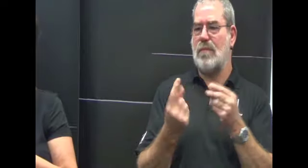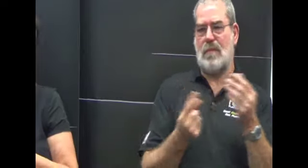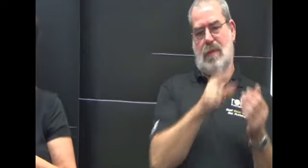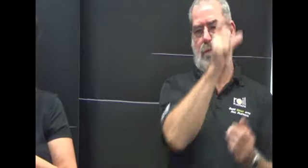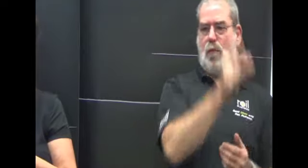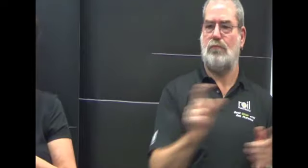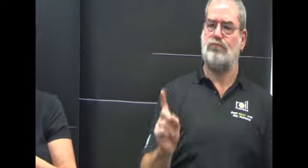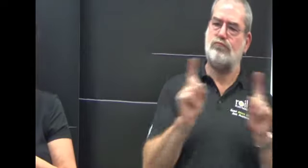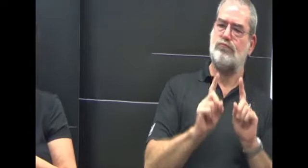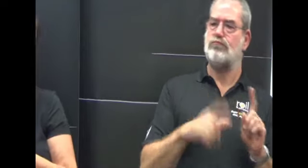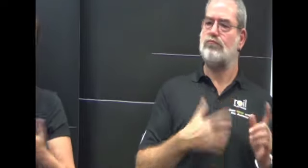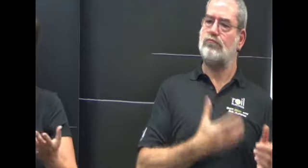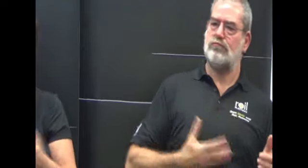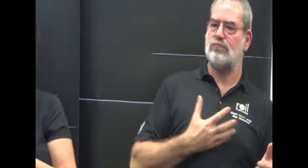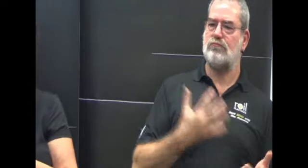and at peace individually. Maybe about the future?